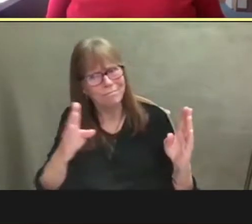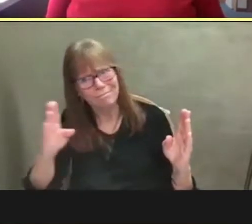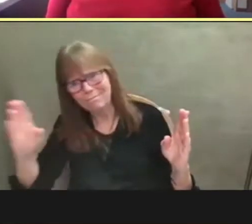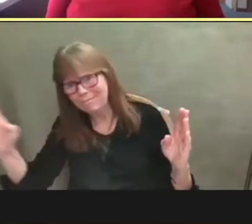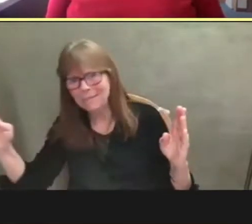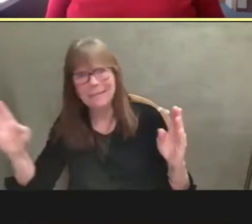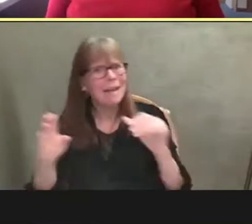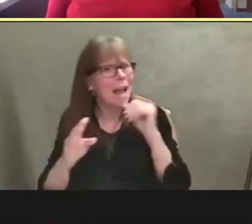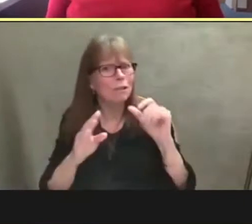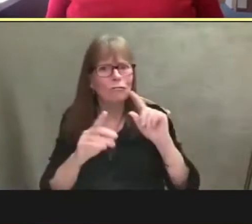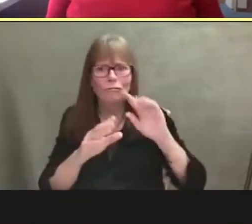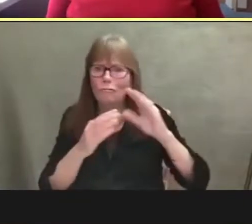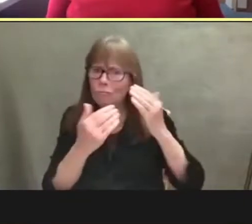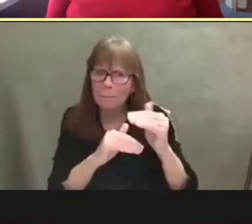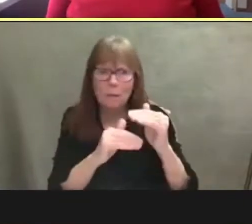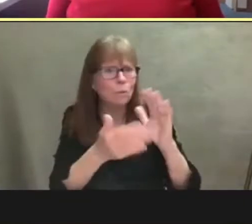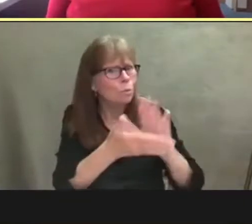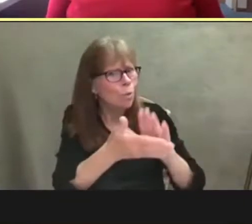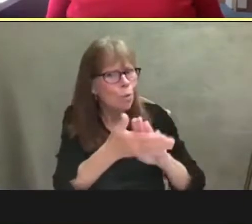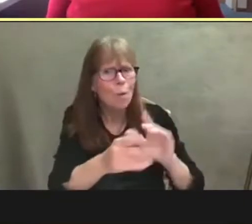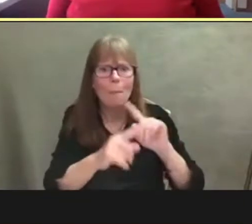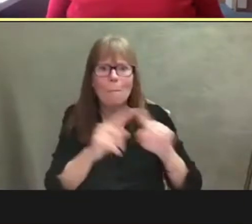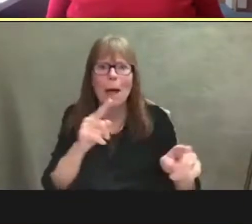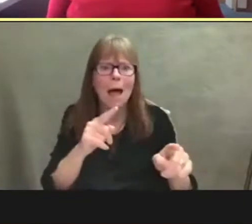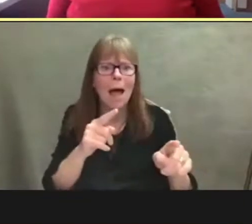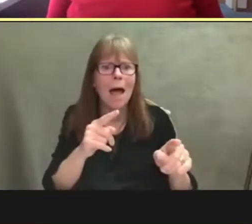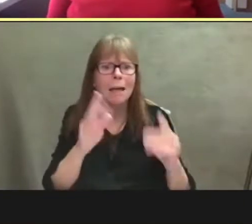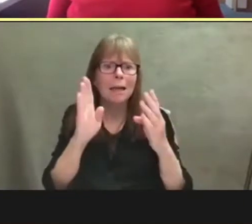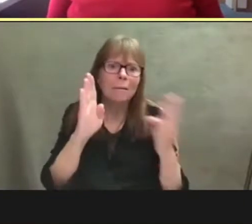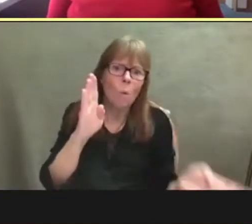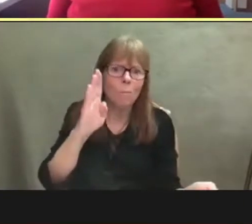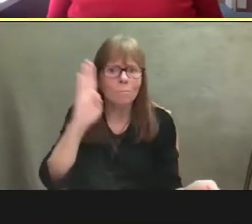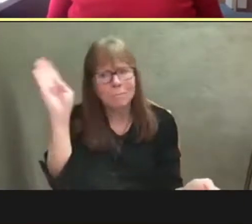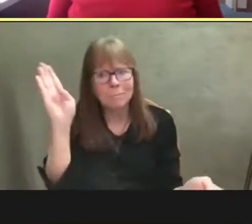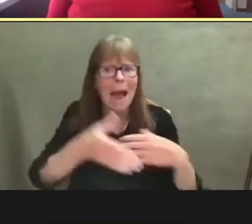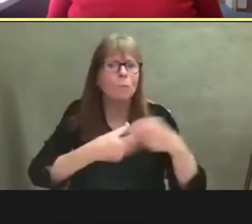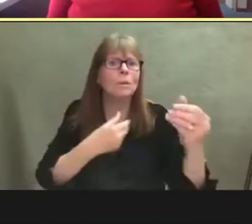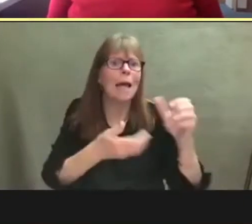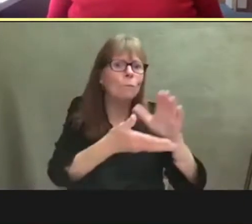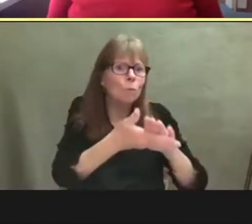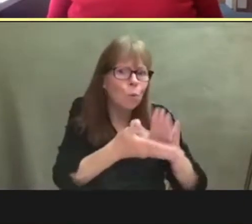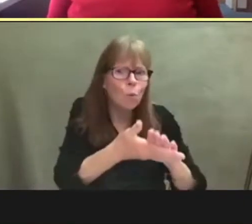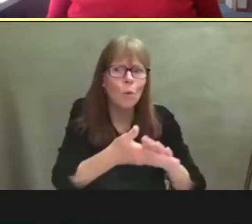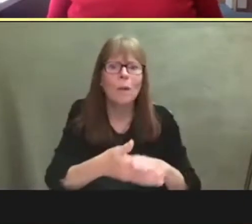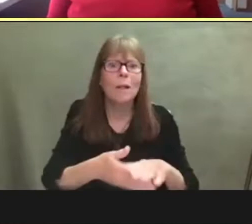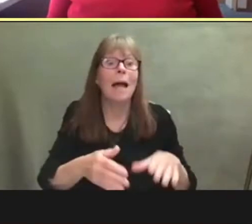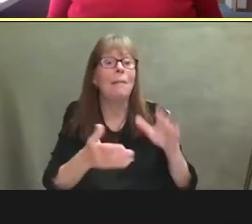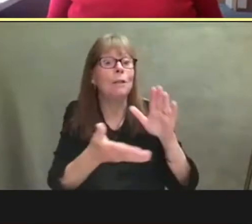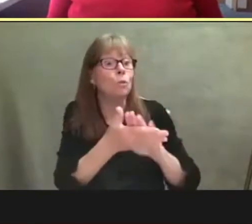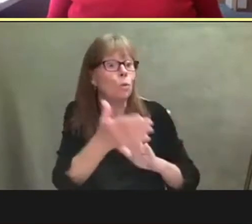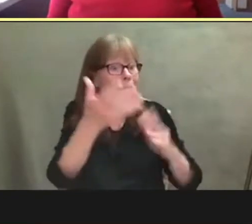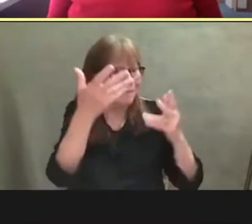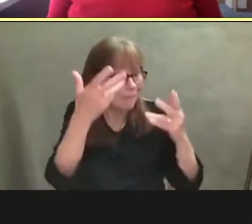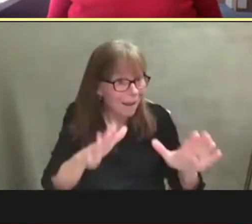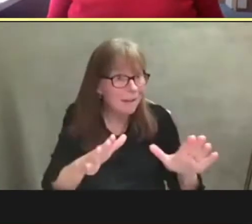not just in school but outside of school and that their families are using them so that they carry over from youth to adulthood.